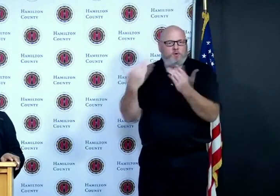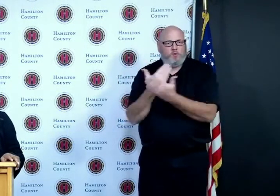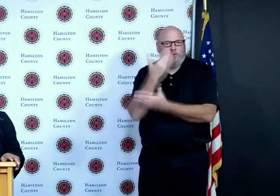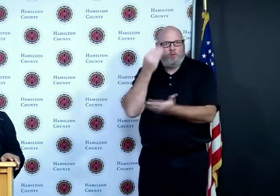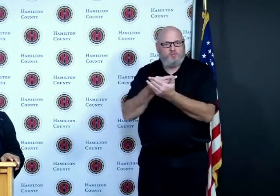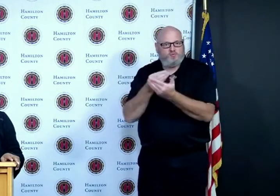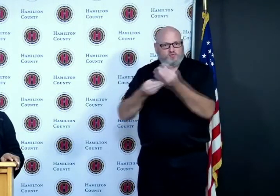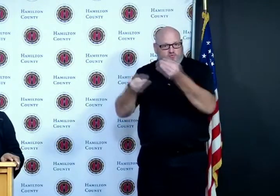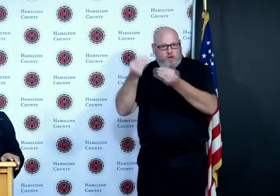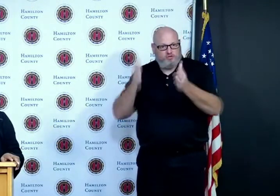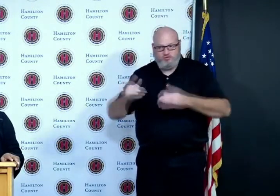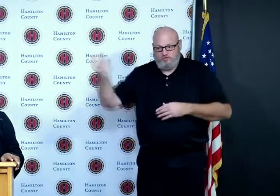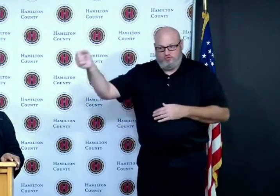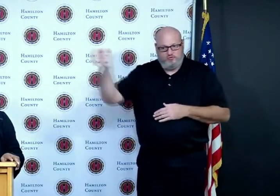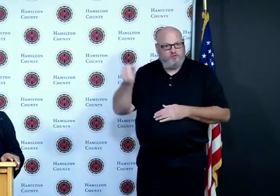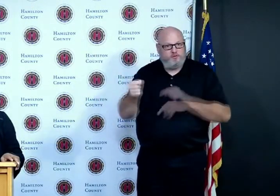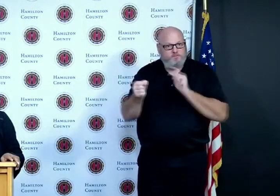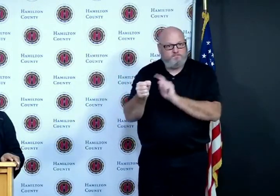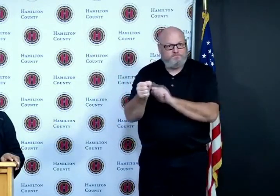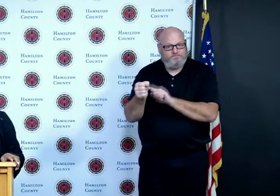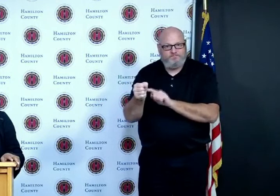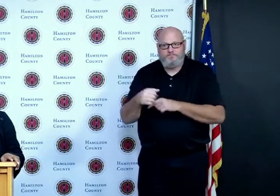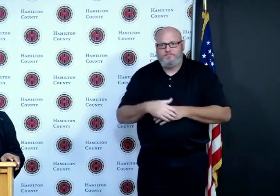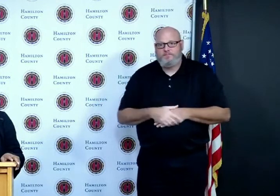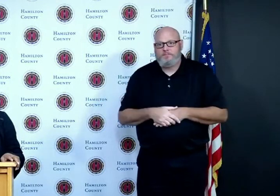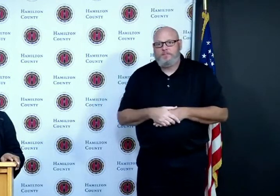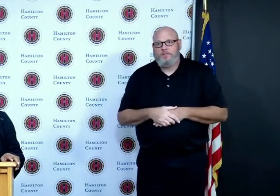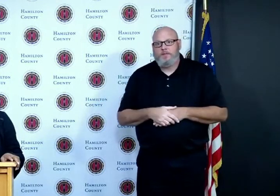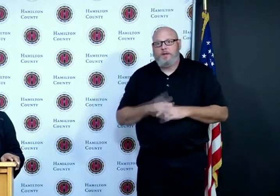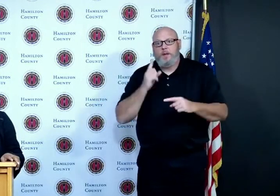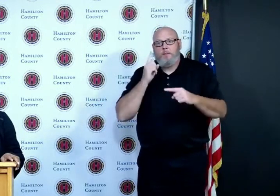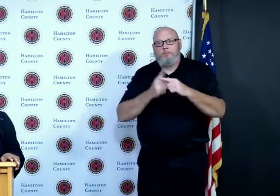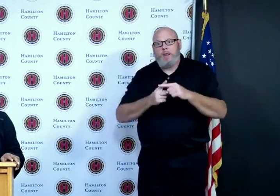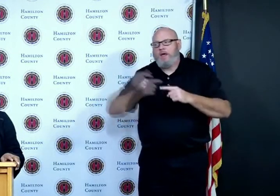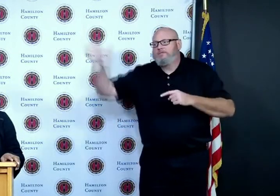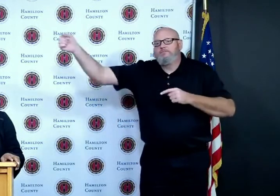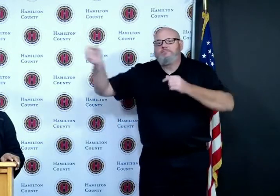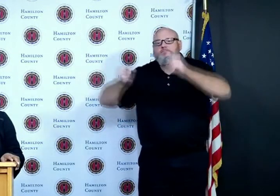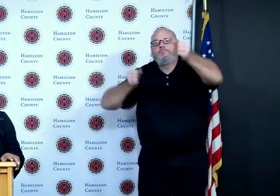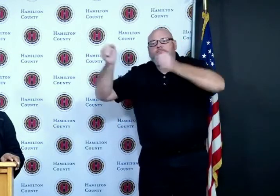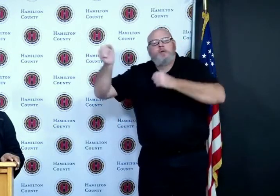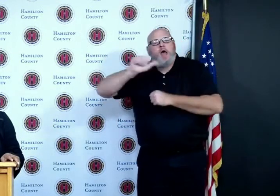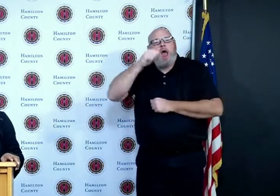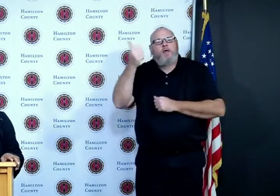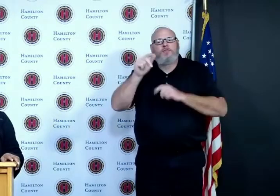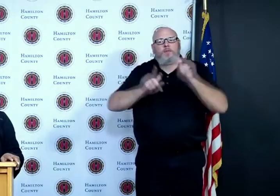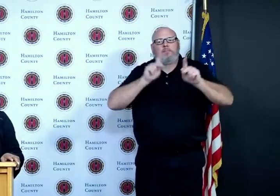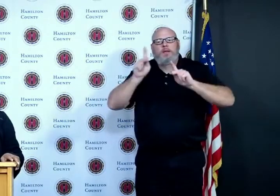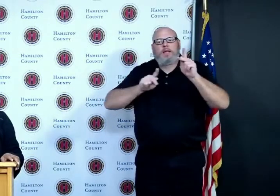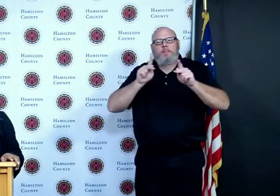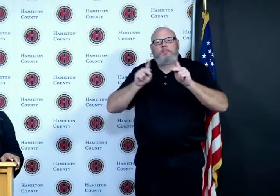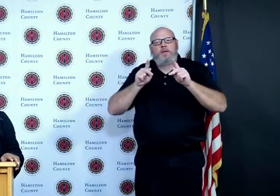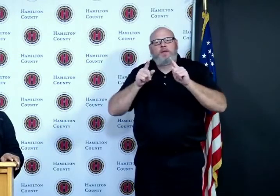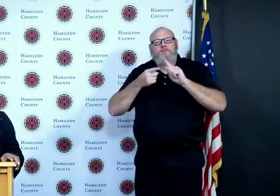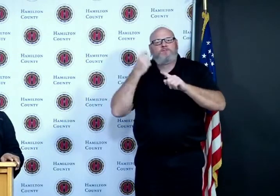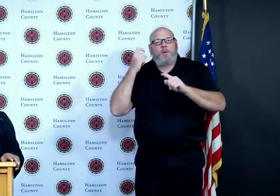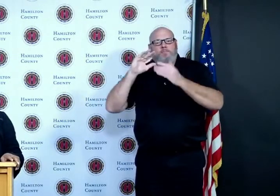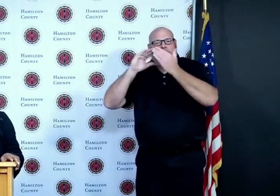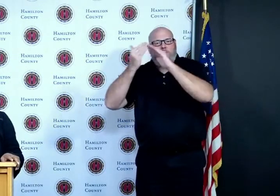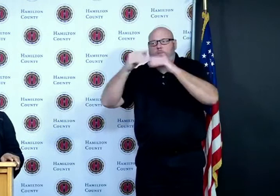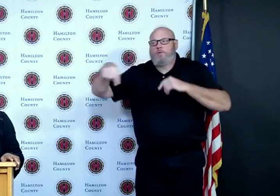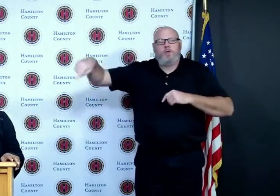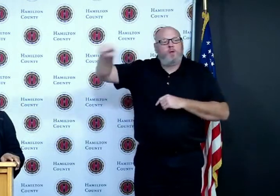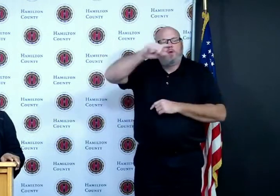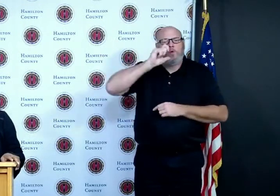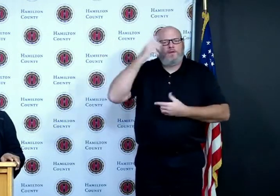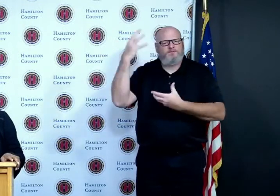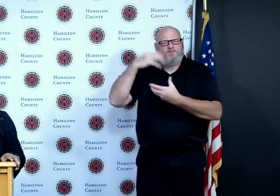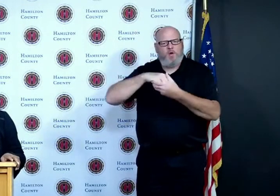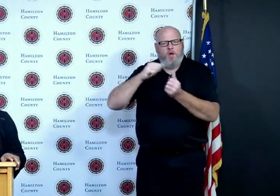we'll be bringing in other executive branches in to see how we can help provide relief our county